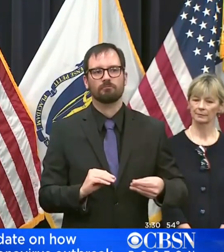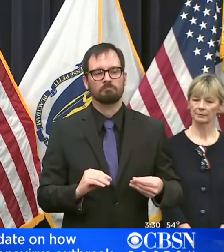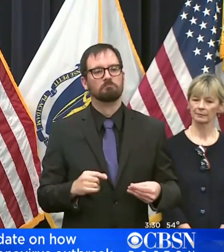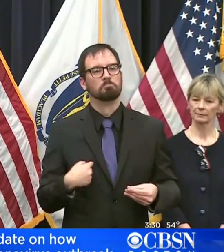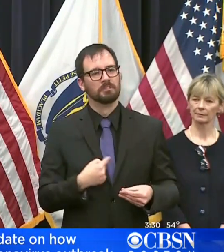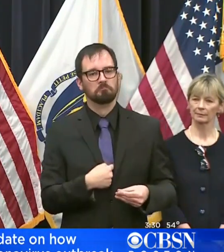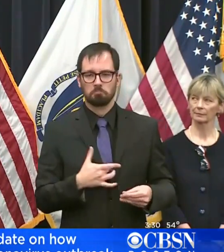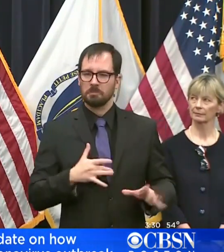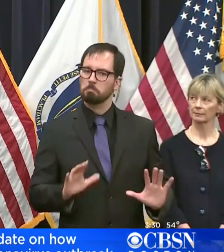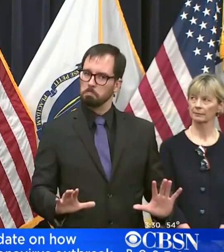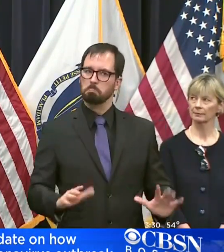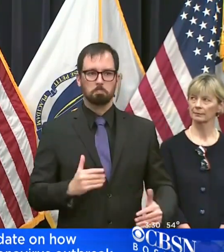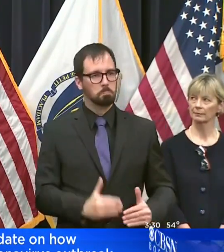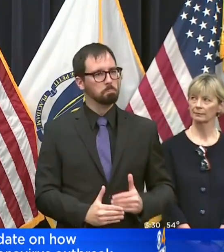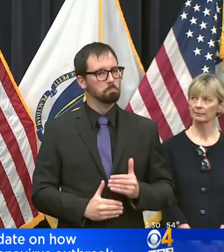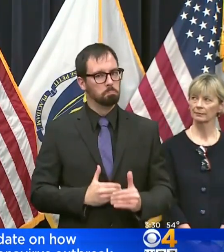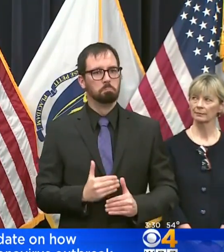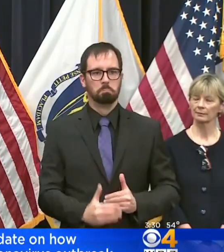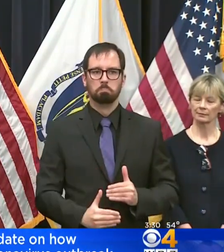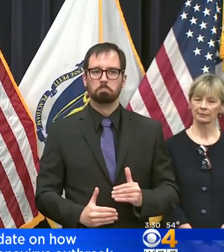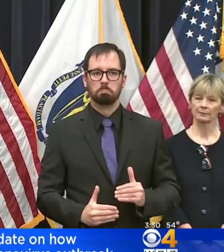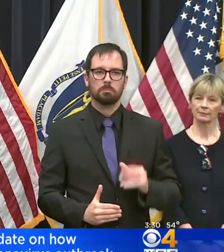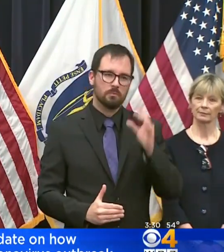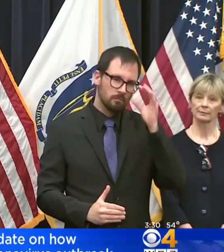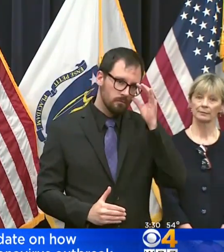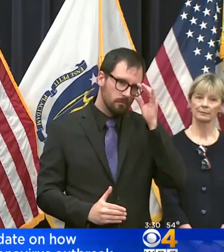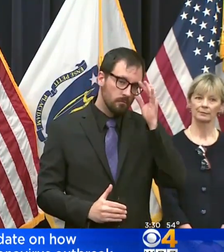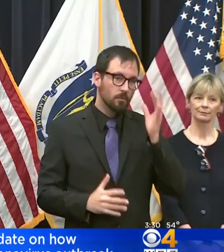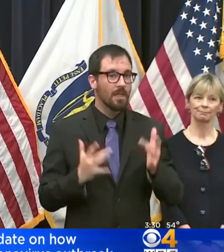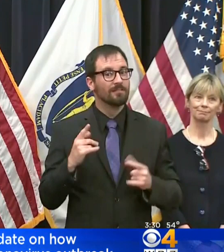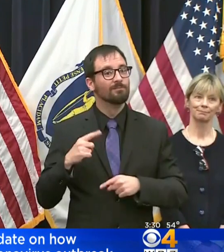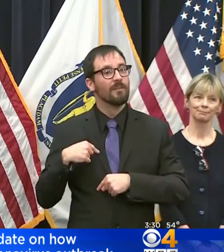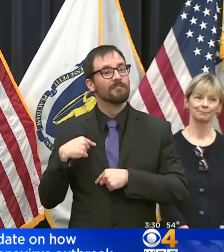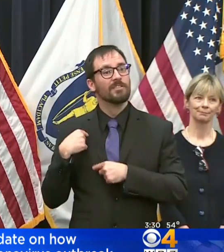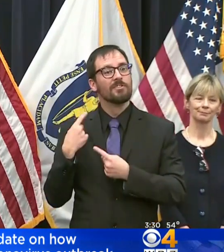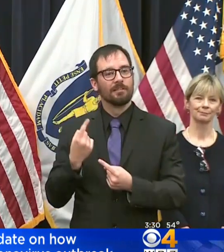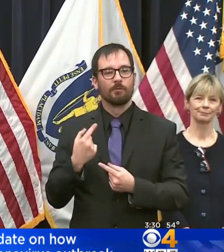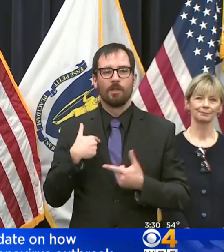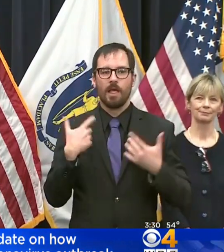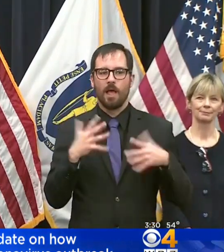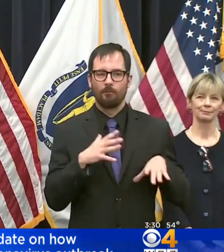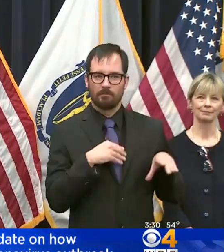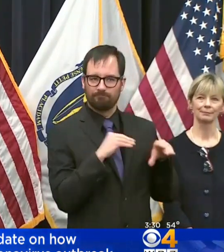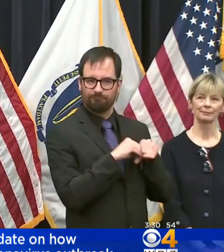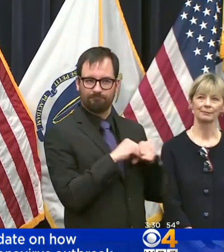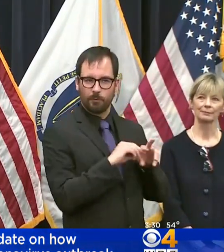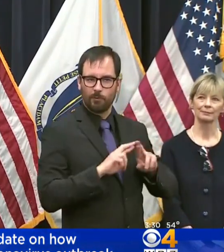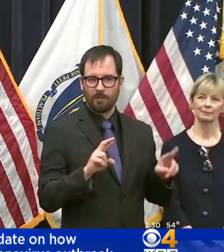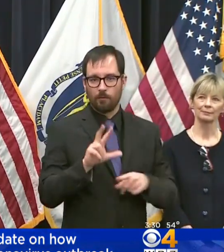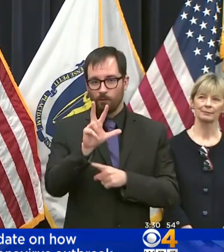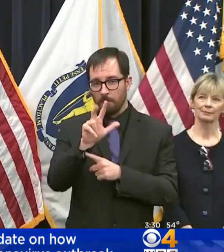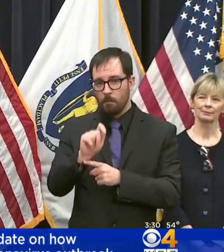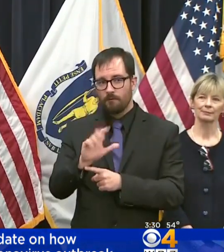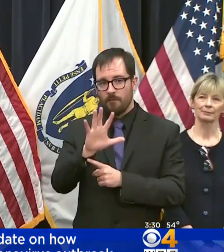COURSE OF THE PAST WEEK OR SO SAY THAT -- WE TAKE A LOT OF COMFORT IN THE FACT THAT WE